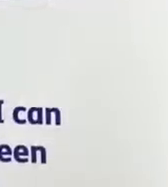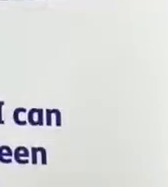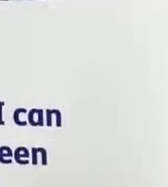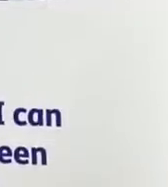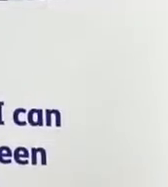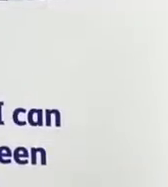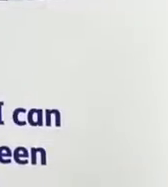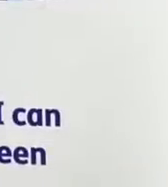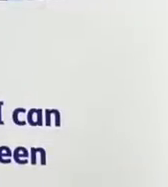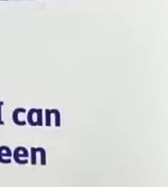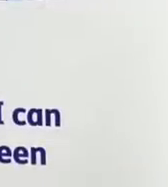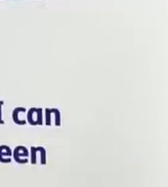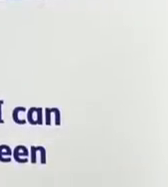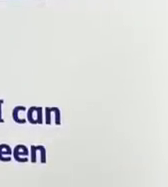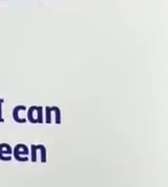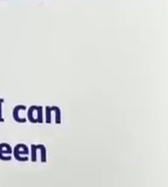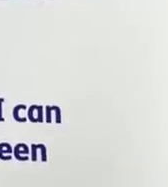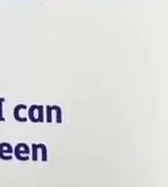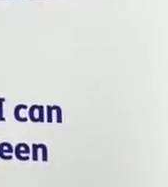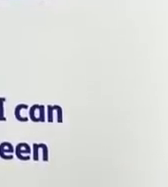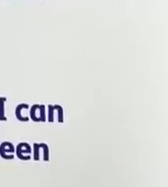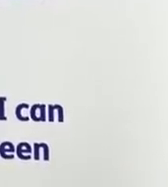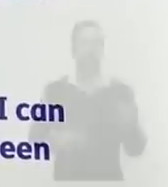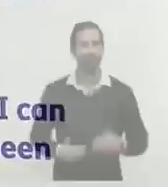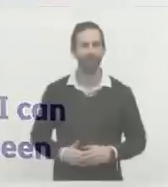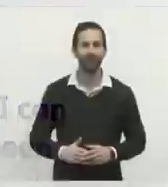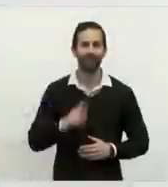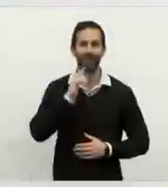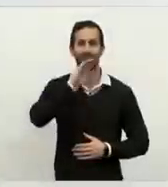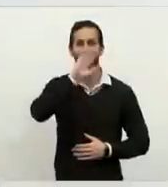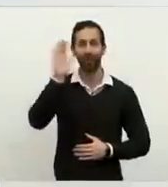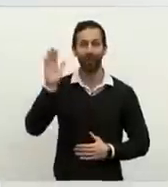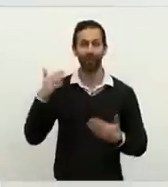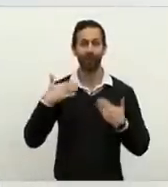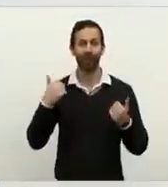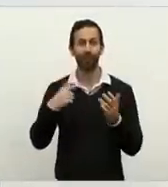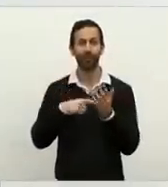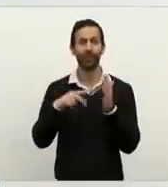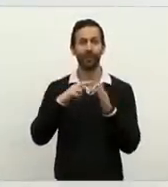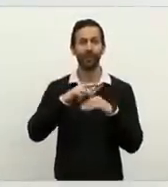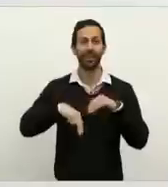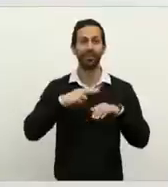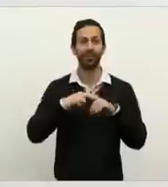What a great story. Hello and welcome to the National Disability Insurance Agency's